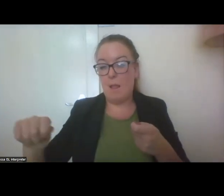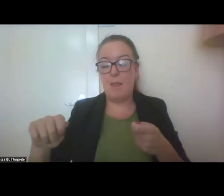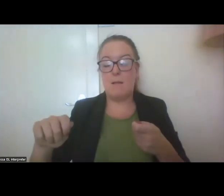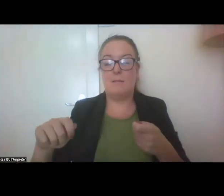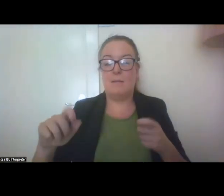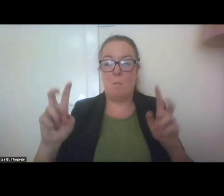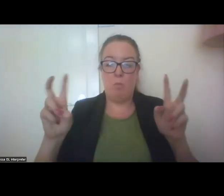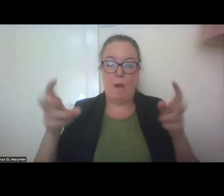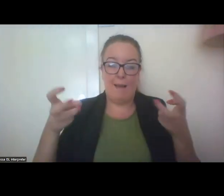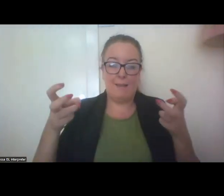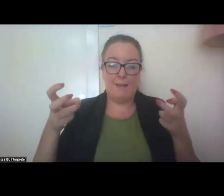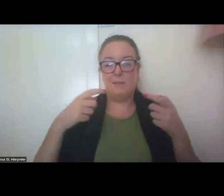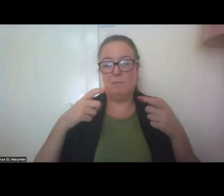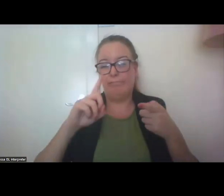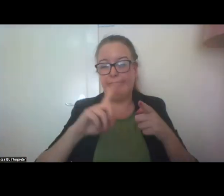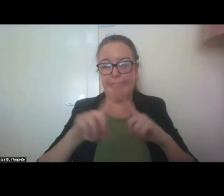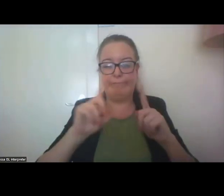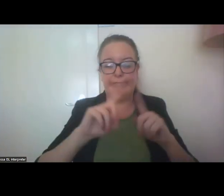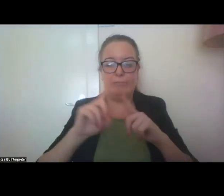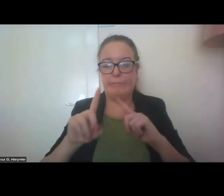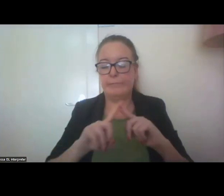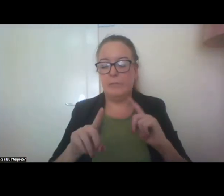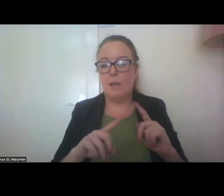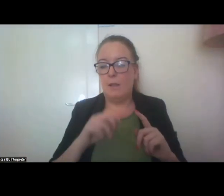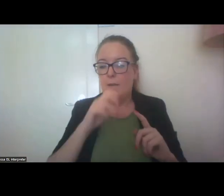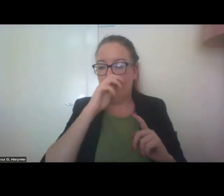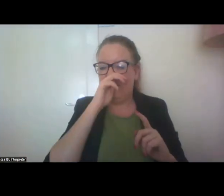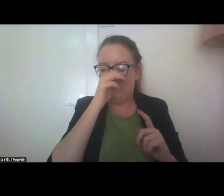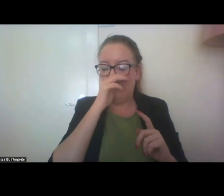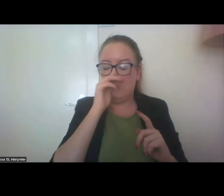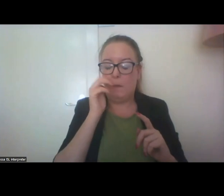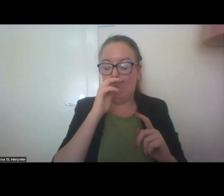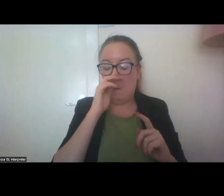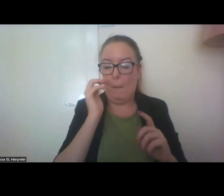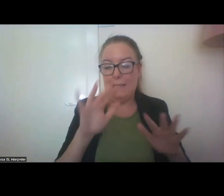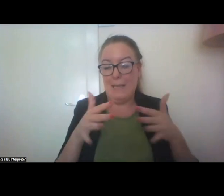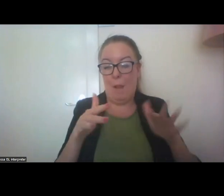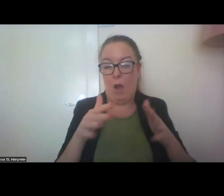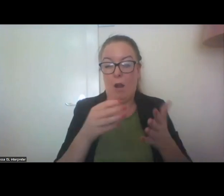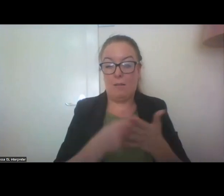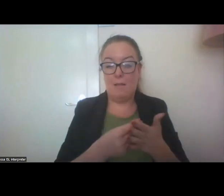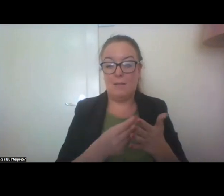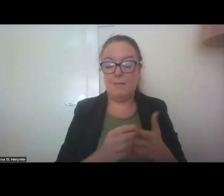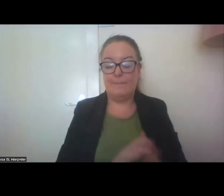but those significant costs are the ones that I've covered. PÁDRAIG: And then... Thank you for that, Roger.